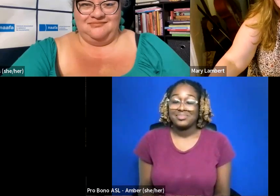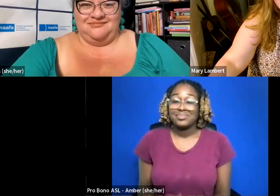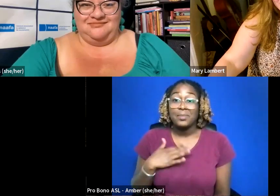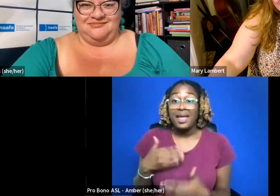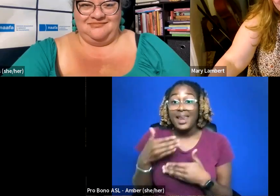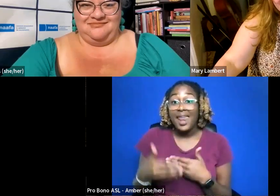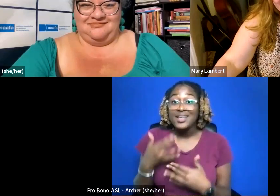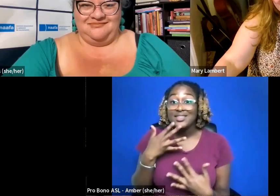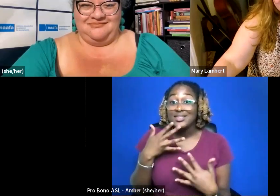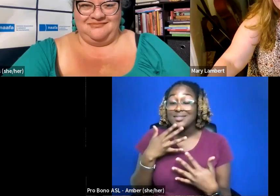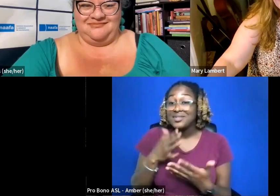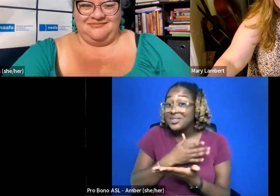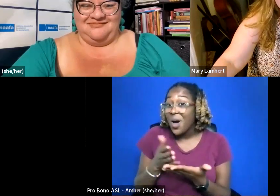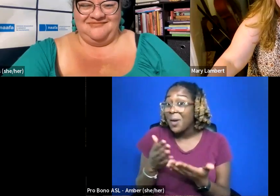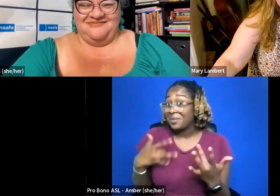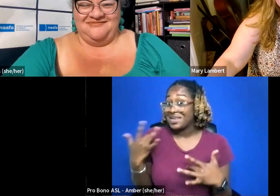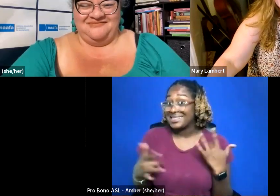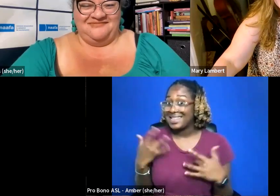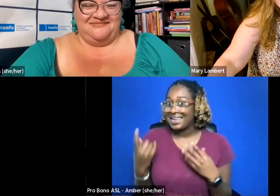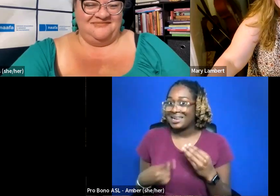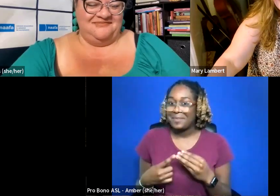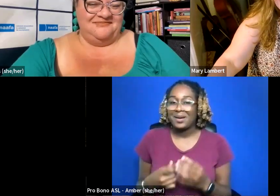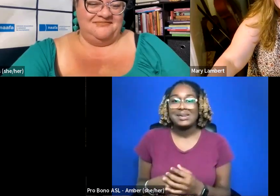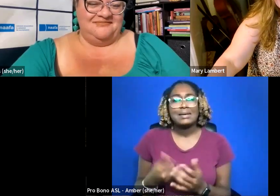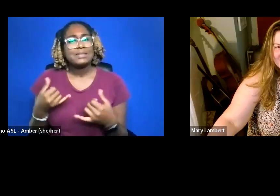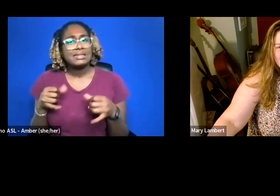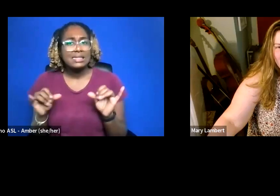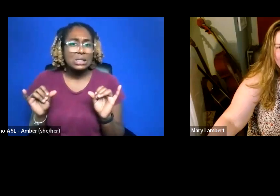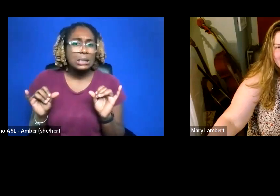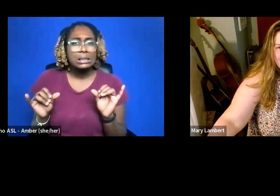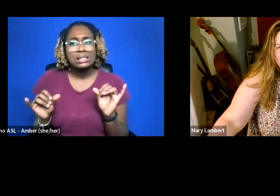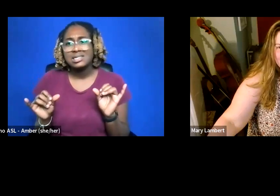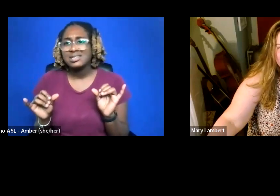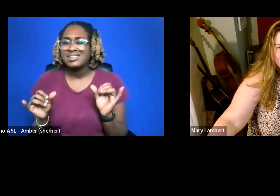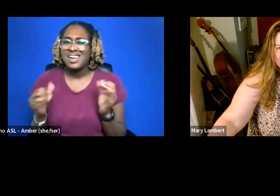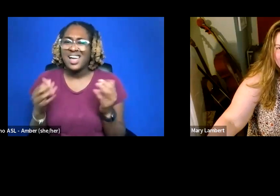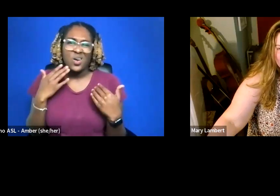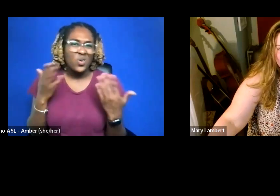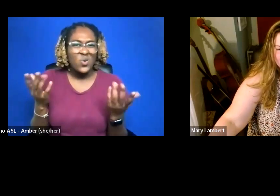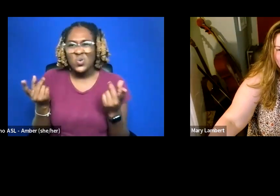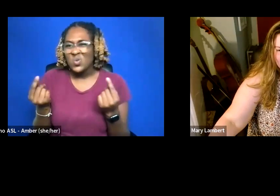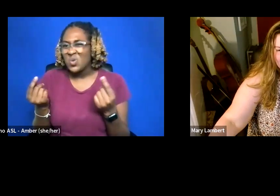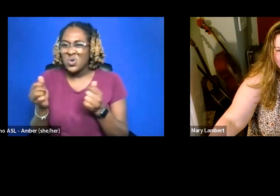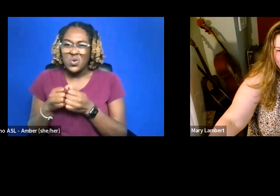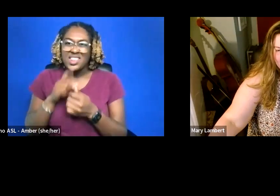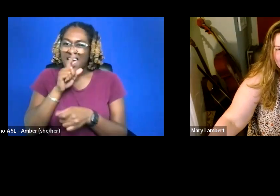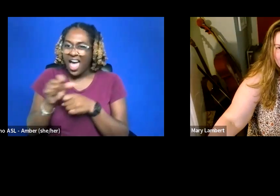I'm so excited about this. I'm still as the record. I don't know what I'm doing with the actual song and the recording,